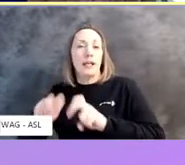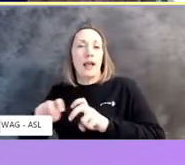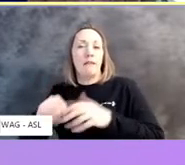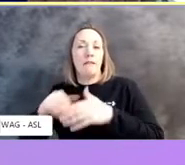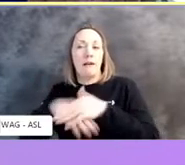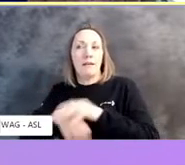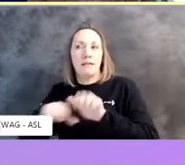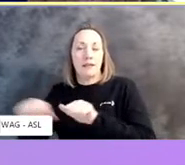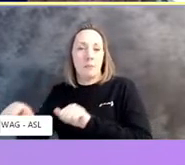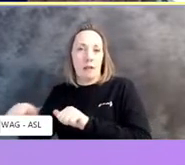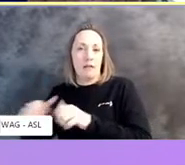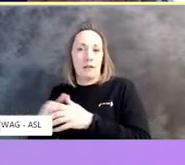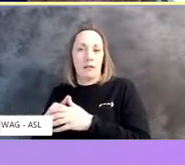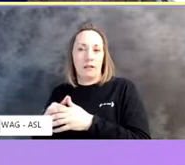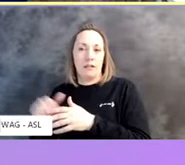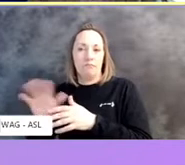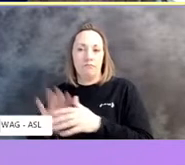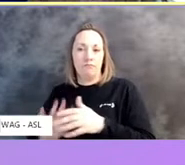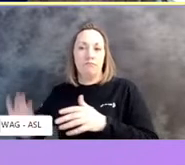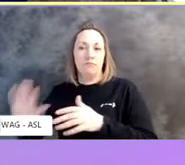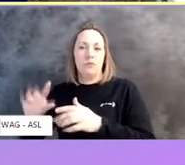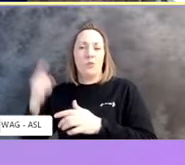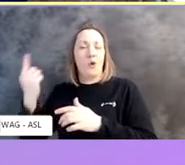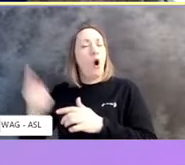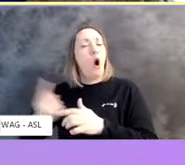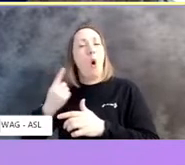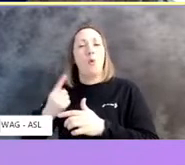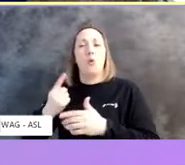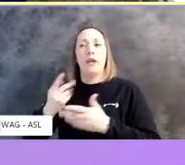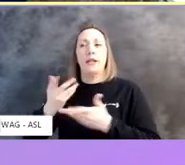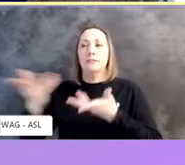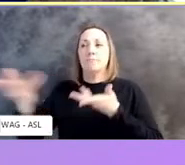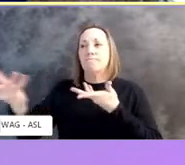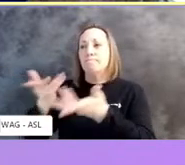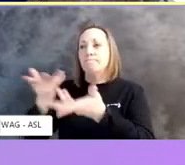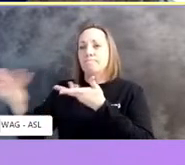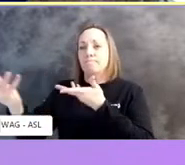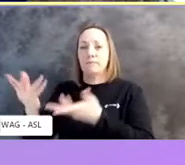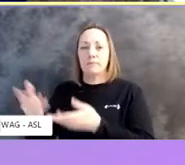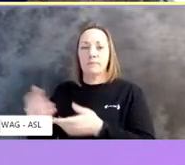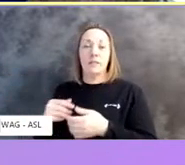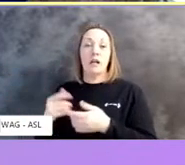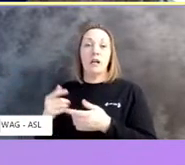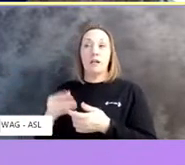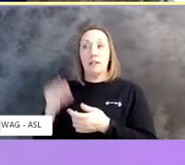lot of efforts in improving that score. A little bit to